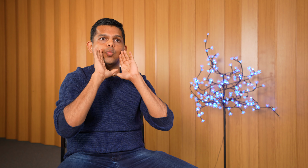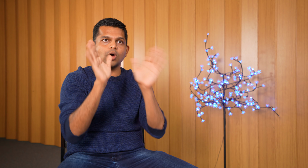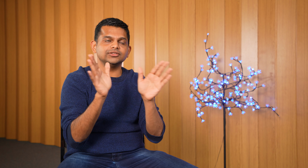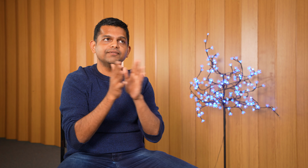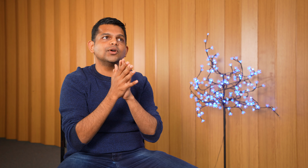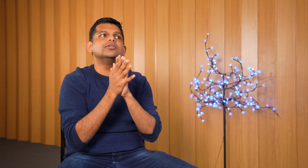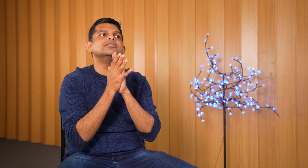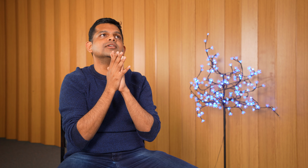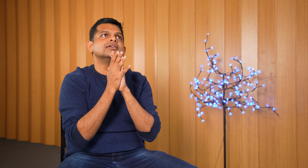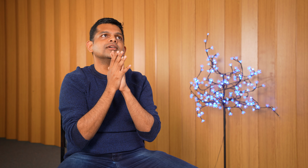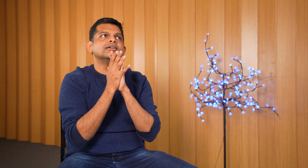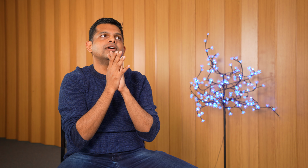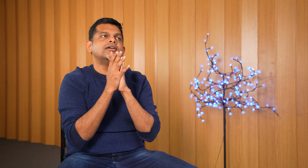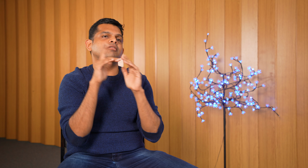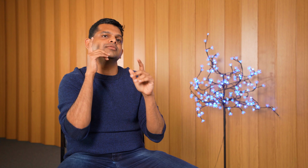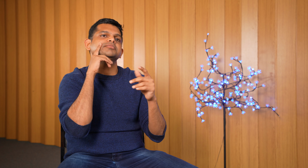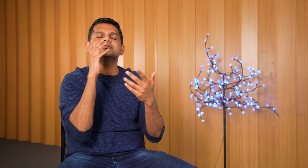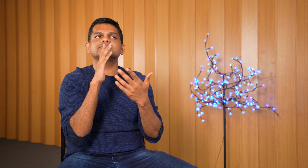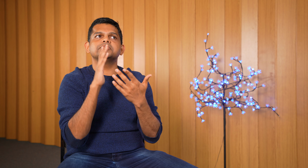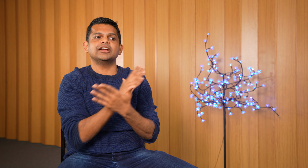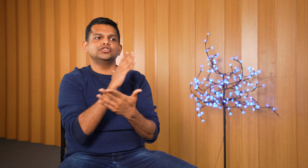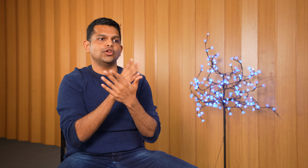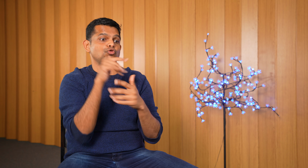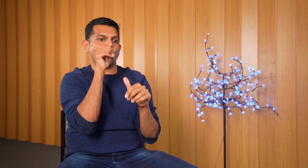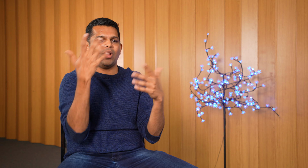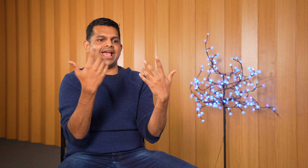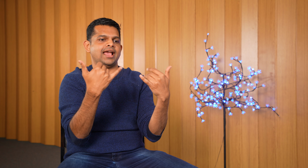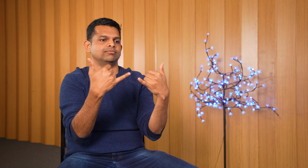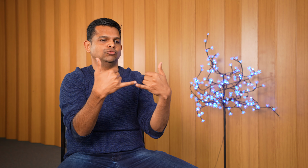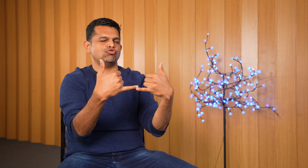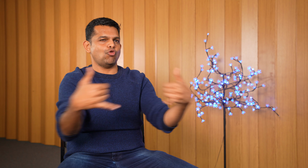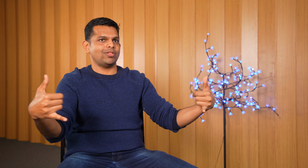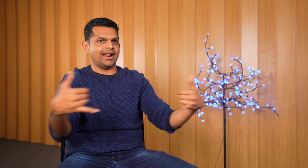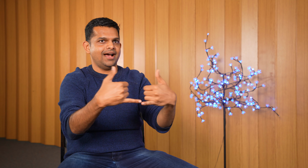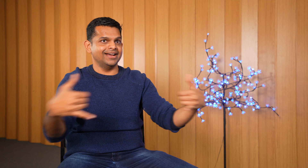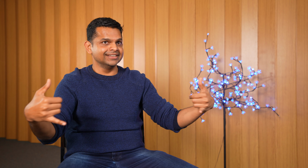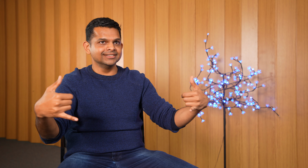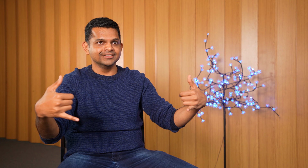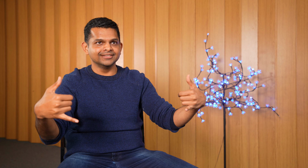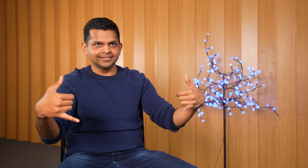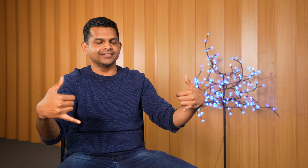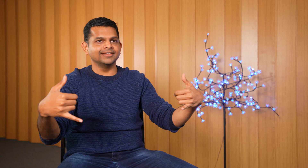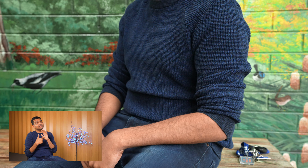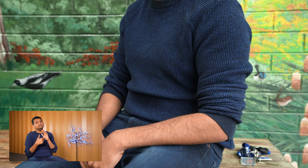to use Auslan to communicate, I love that. And there's always in any instance, a line though.